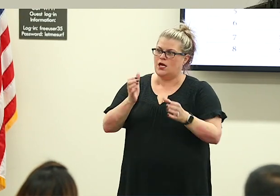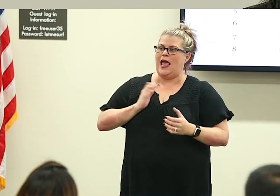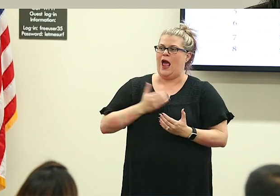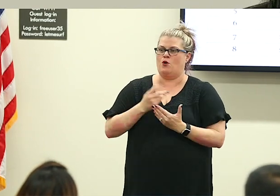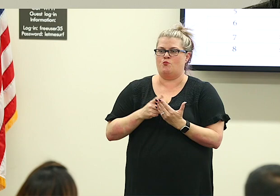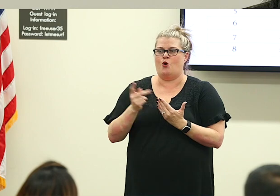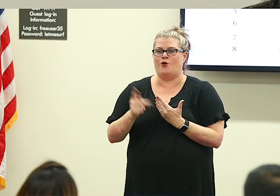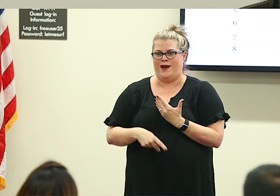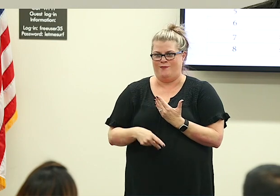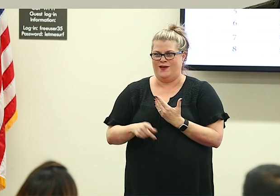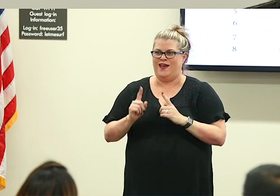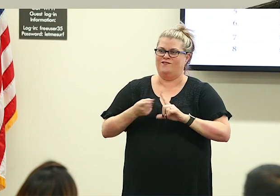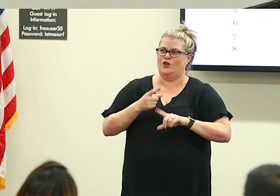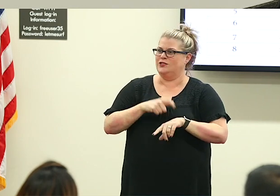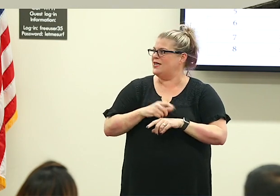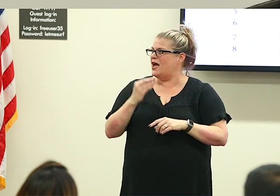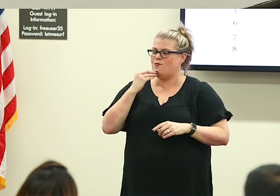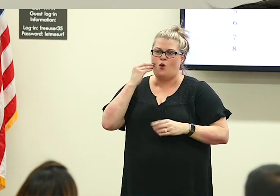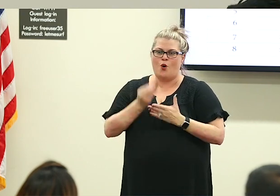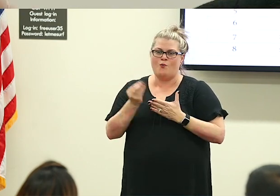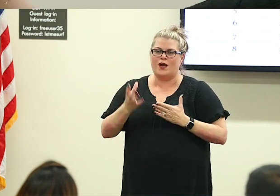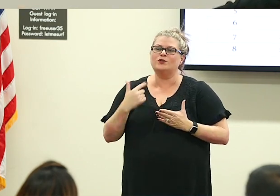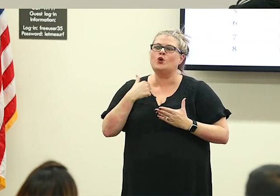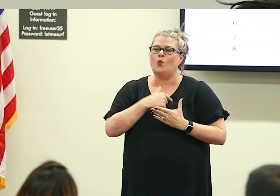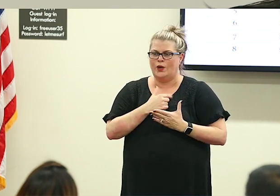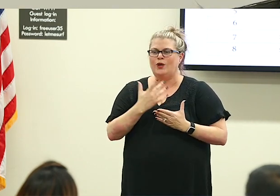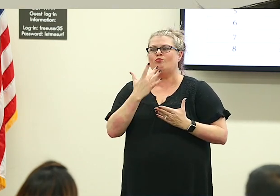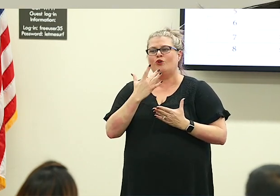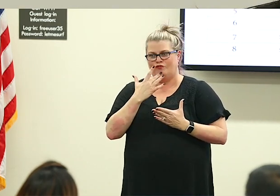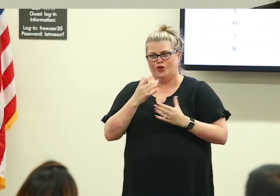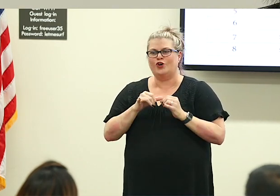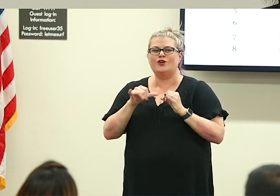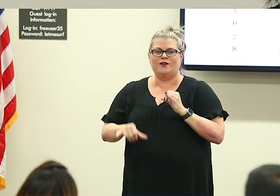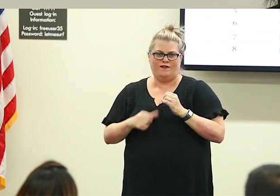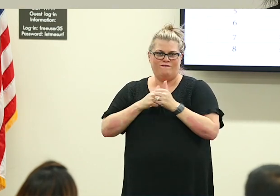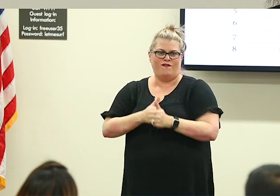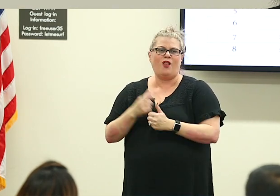So we do prefer that you stick with our preferred lenders or First Republic